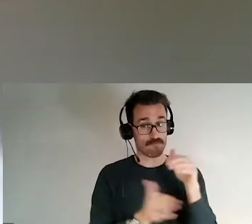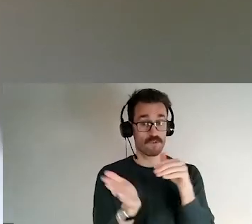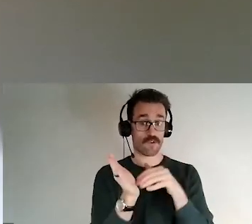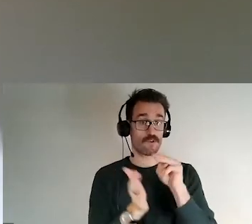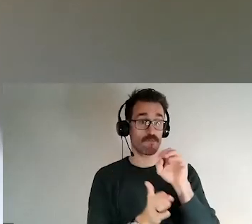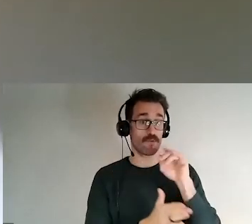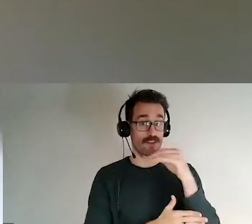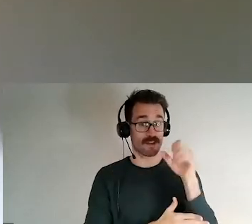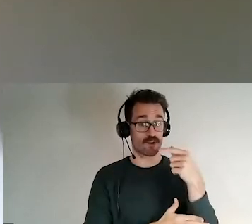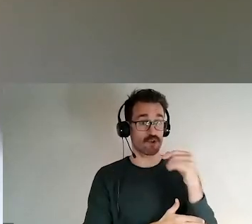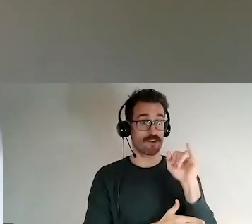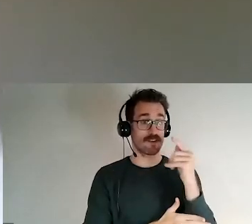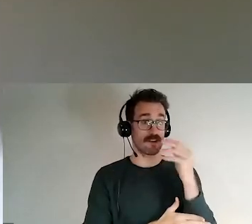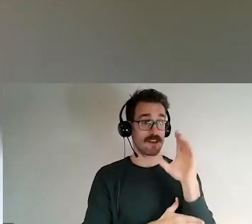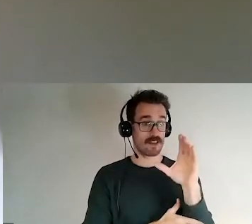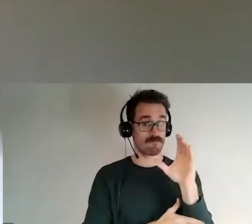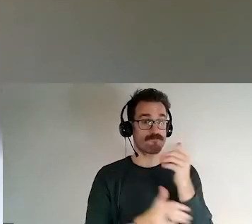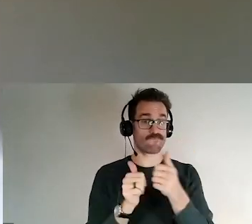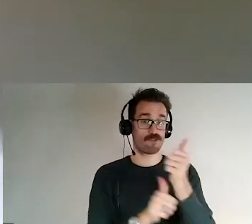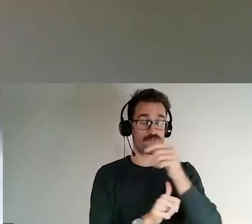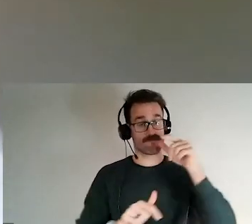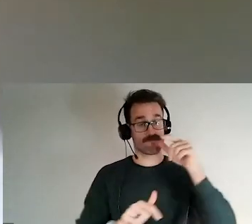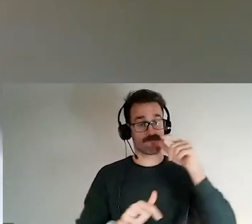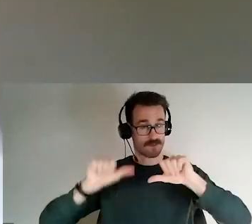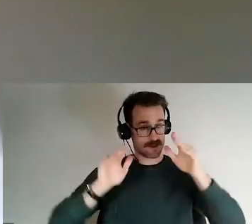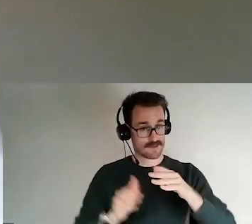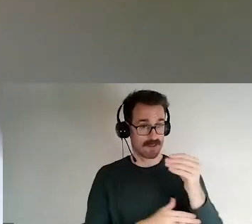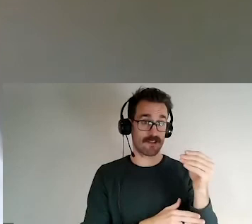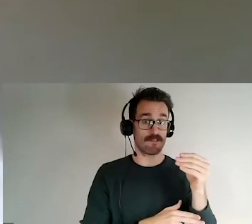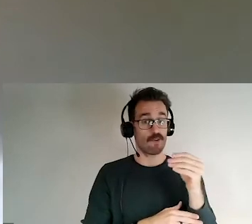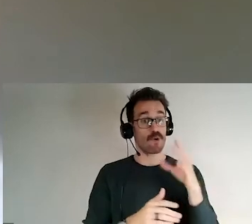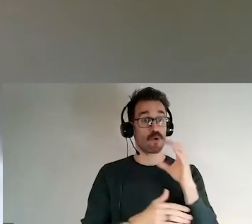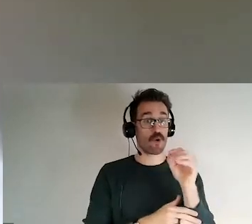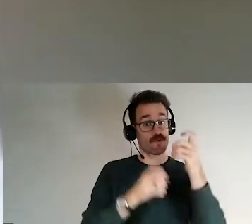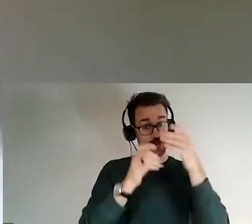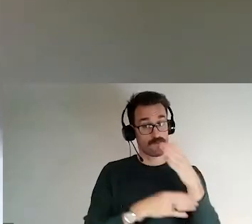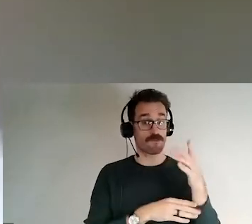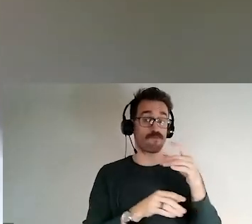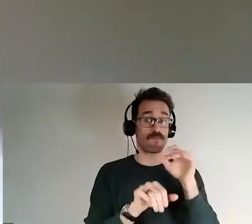Senior Scientist and Scientific Co-Director at the Institute for Work & Health. Melissa Egan,